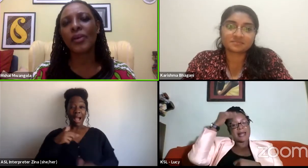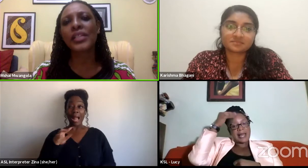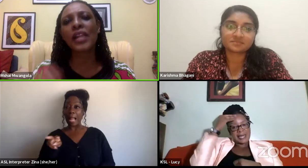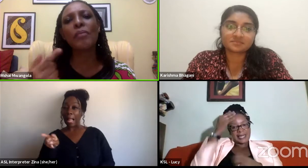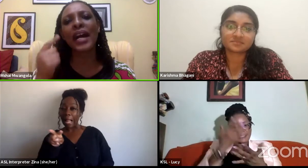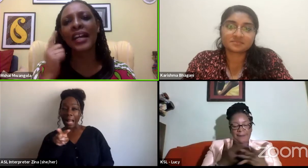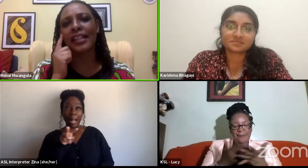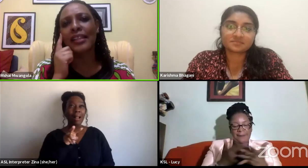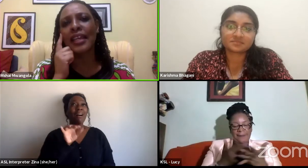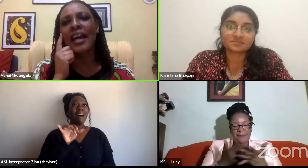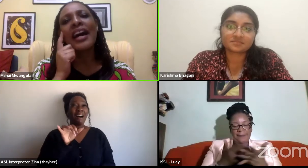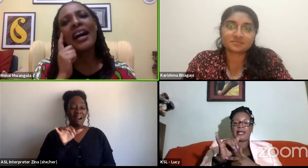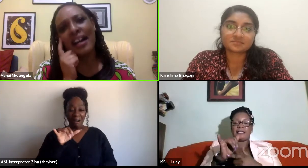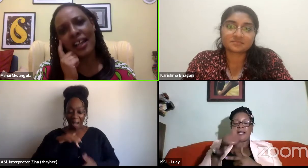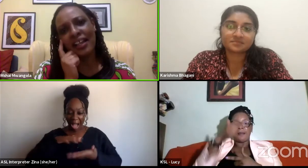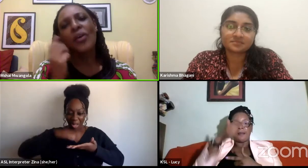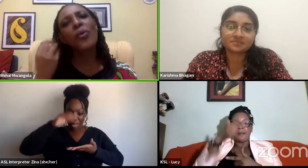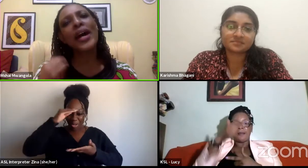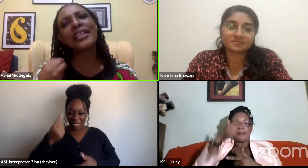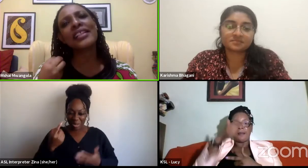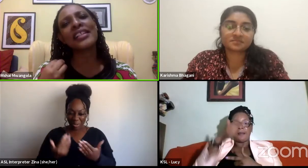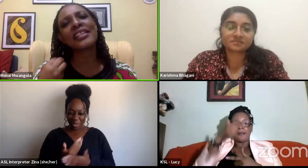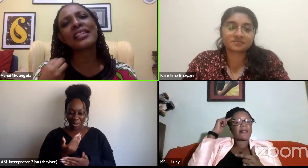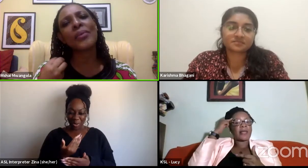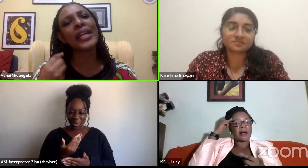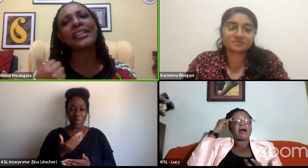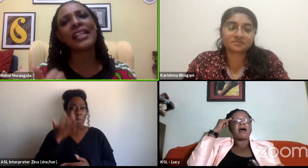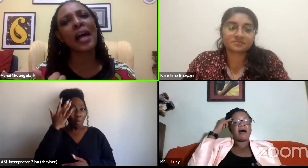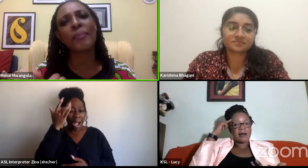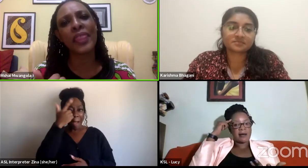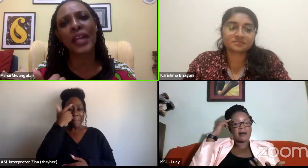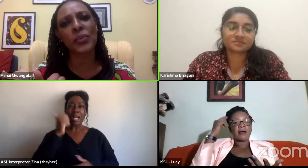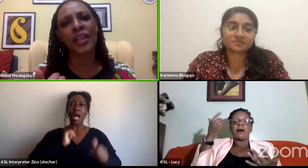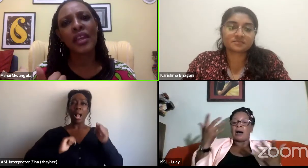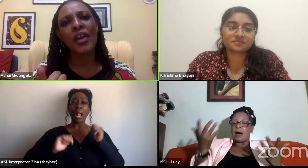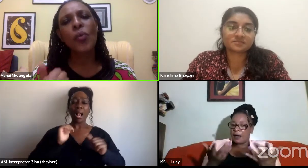'cause I'll go back and I'll think, huh? Why did it happen that way?